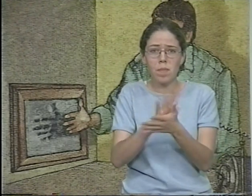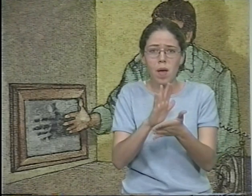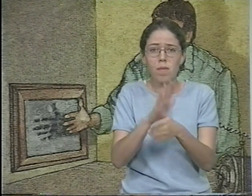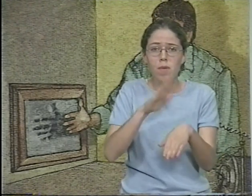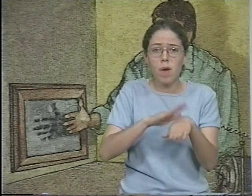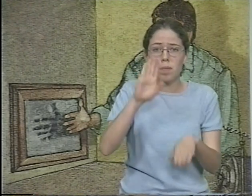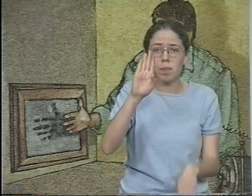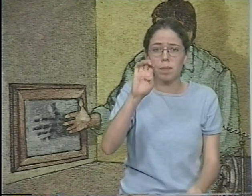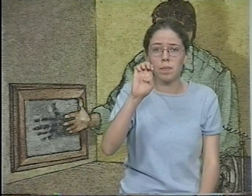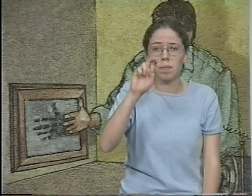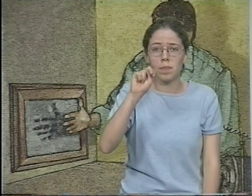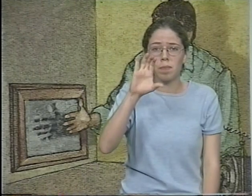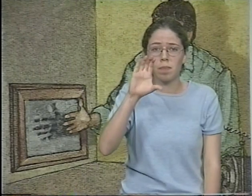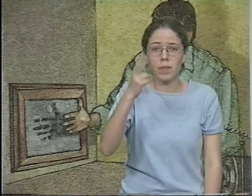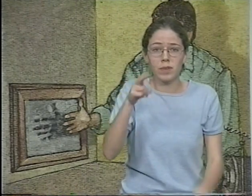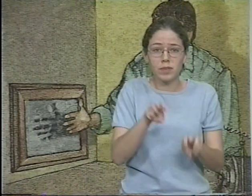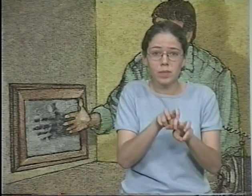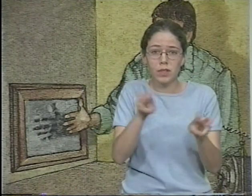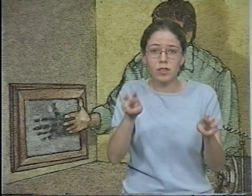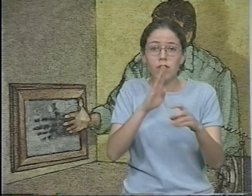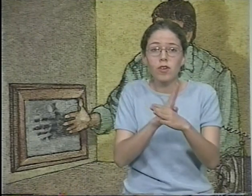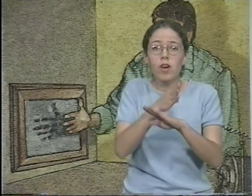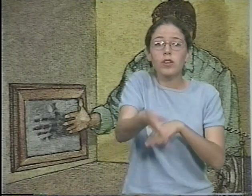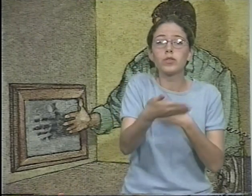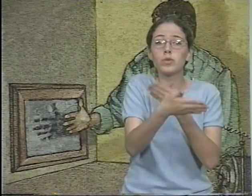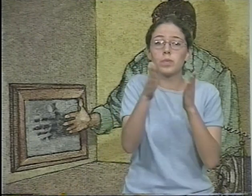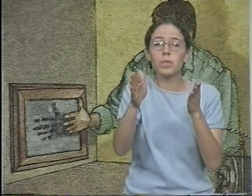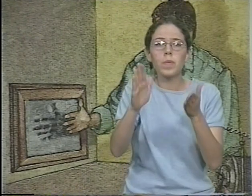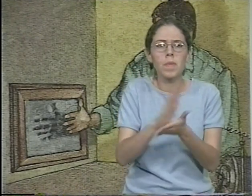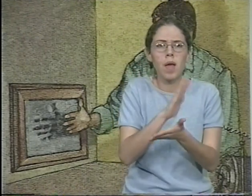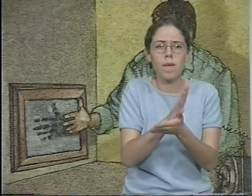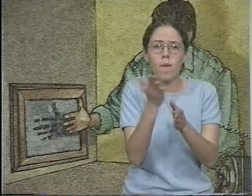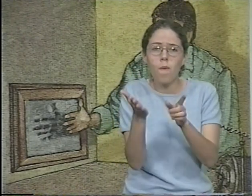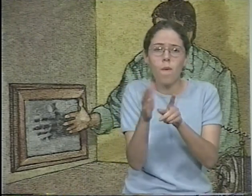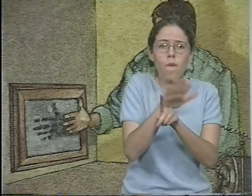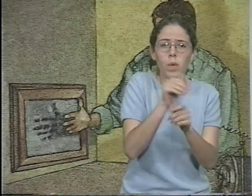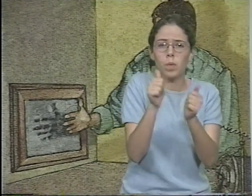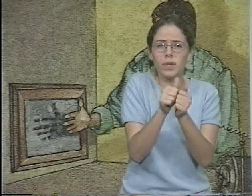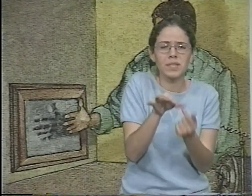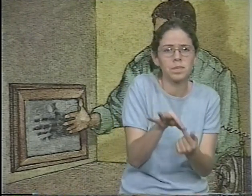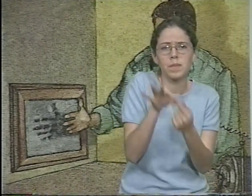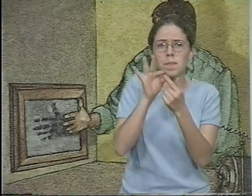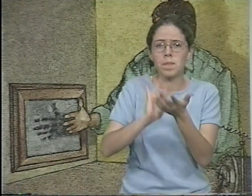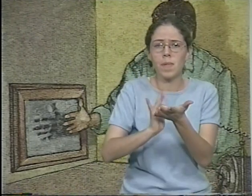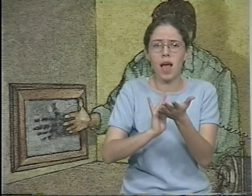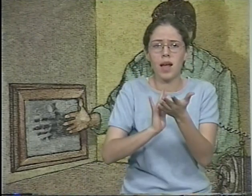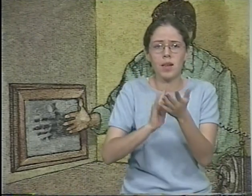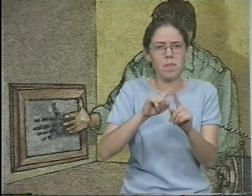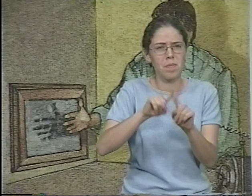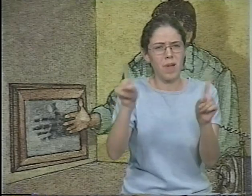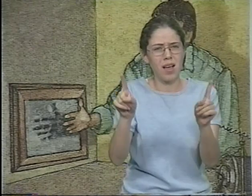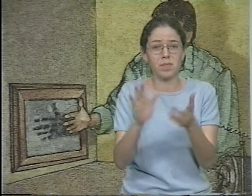Lighting a match, he noticed that the glow was coming from a paper lying on a bench across the room.